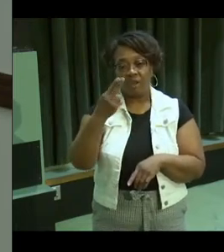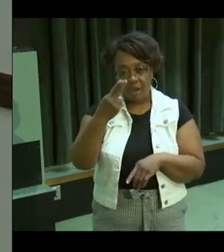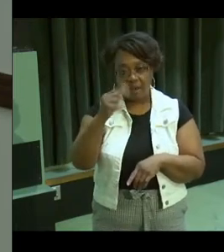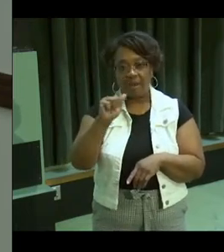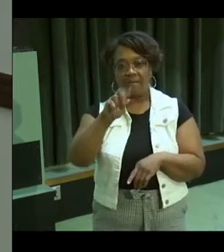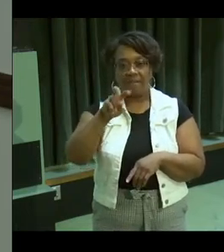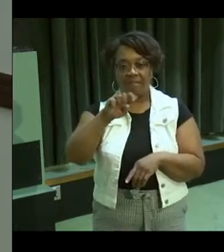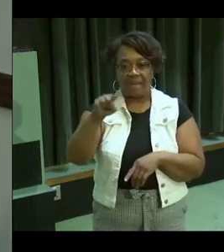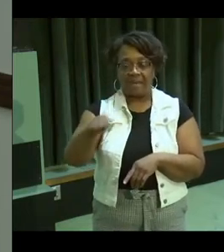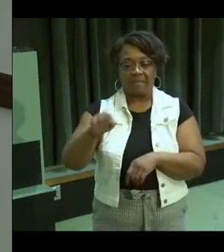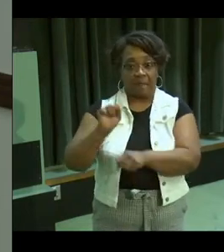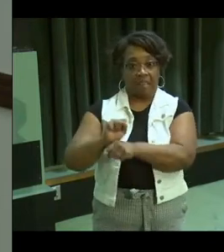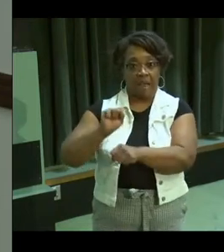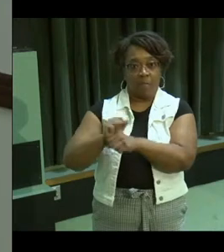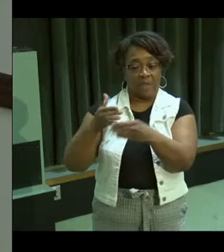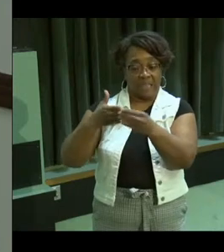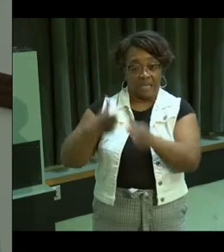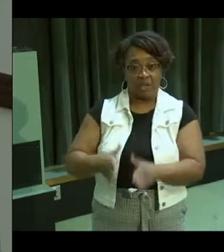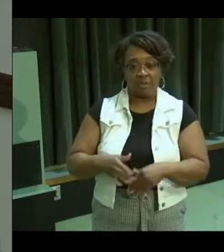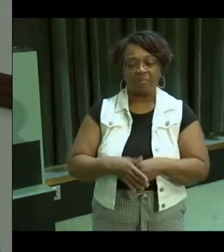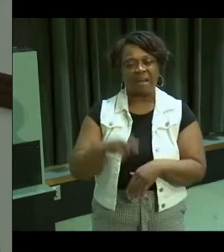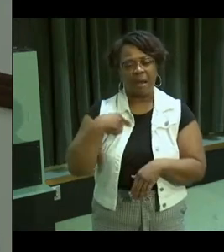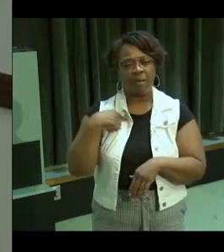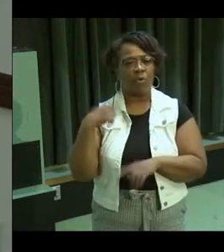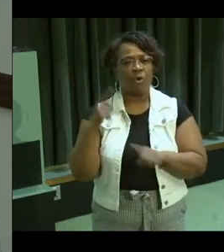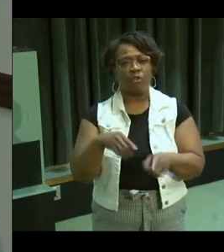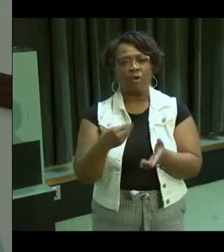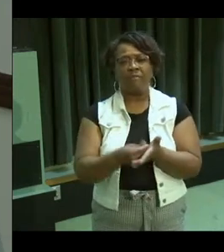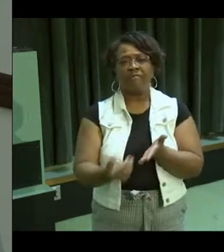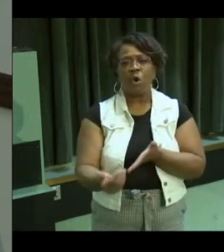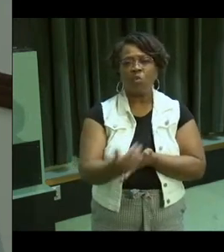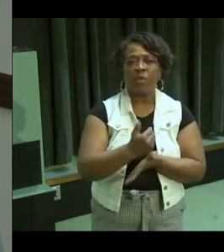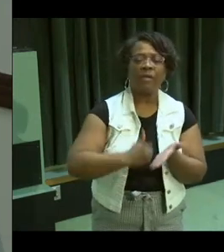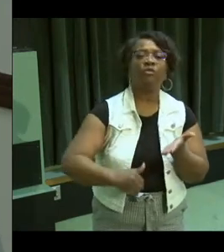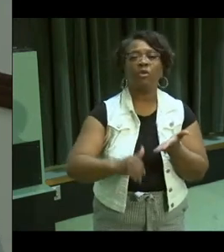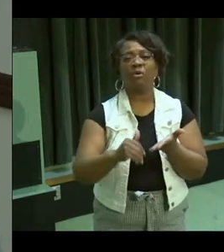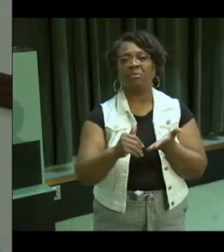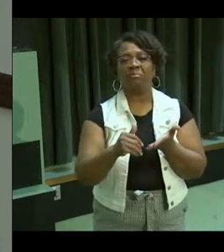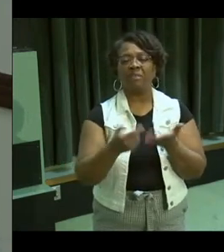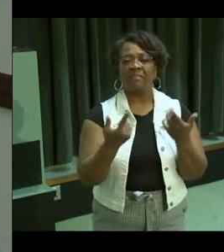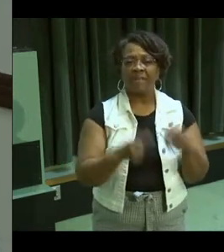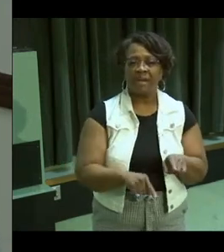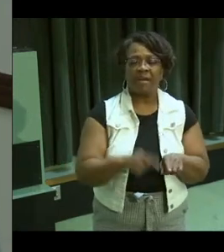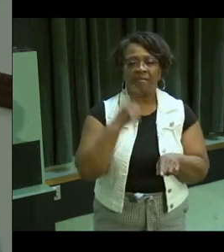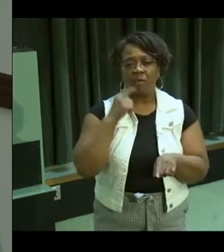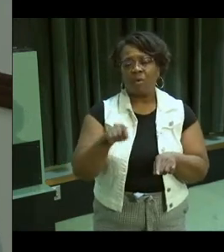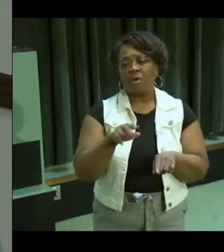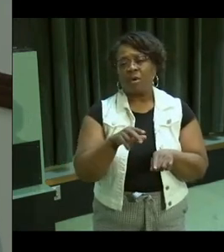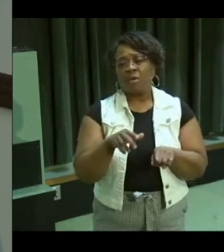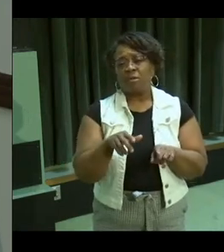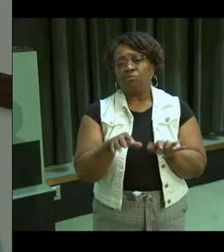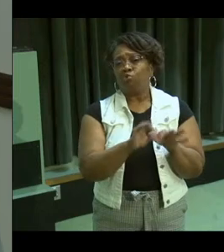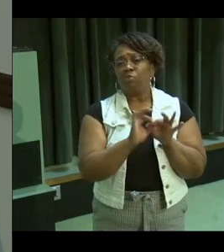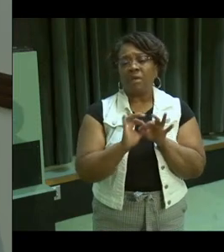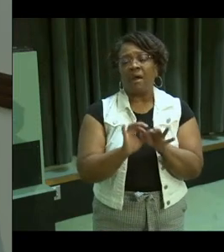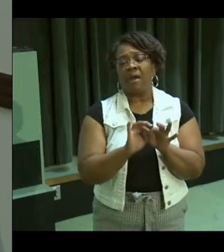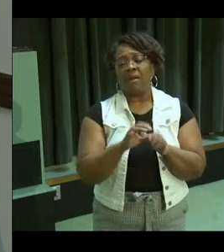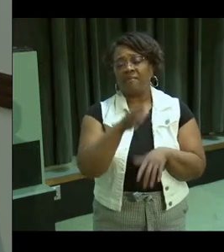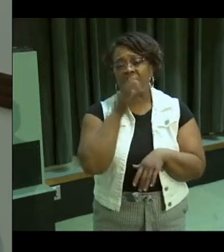fundraiser several years ago